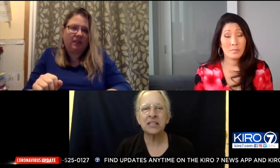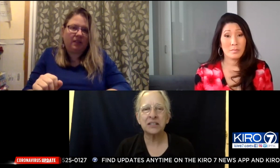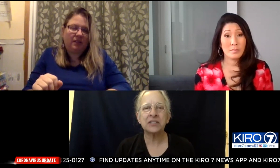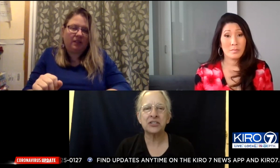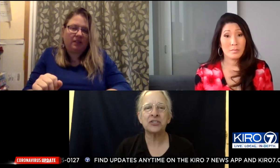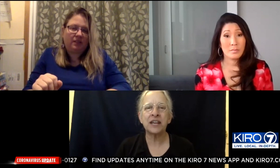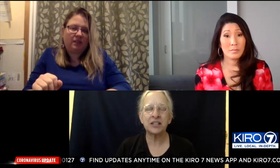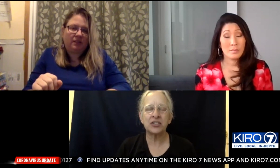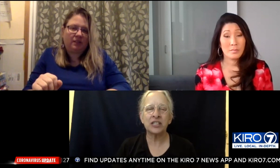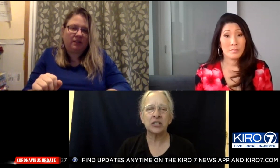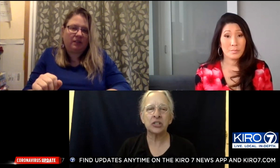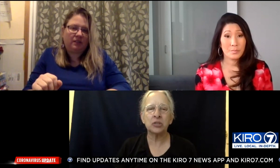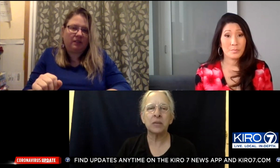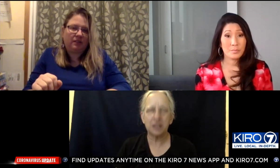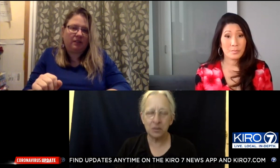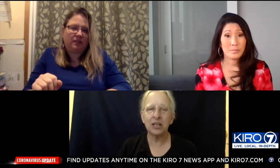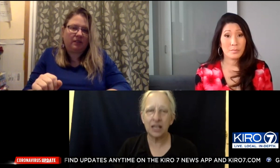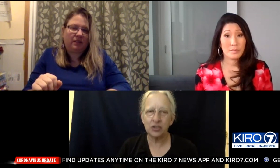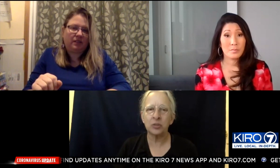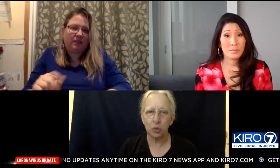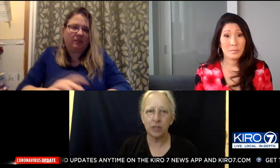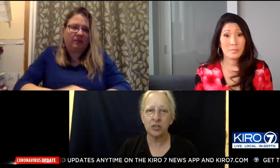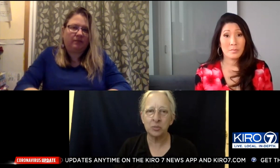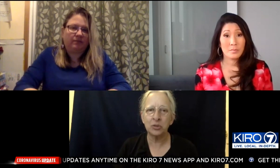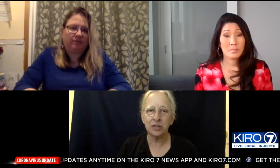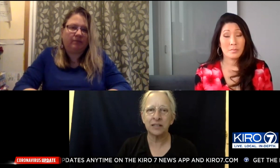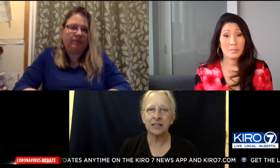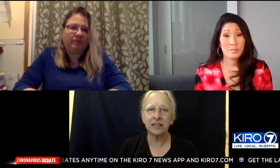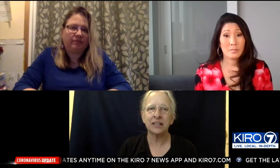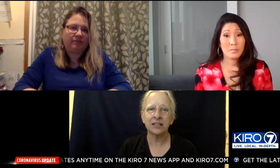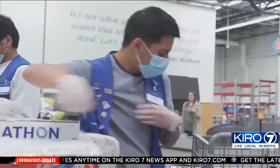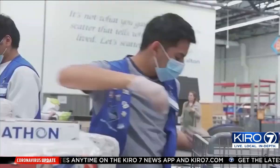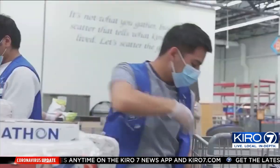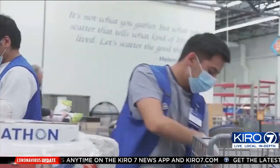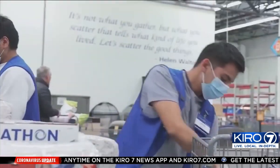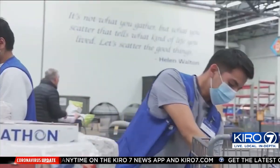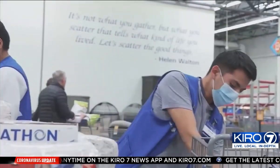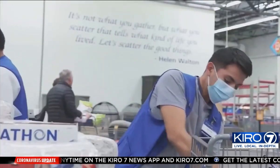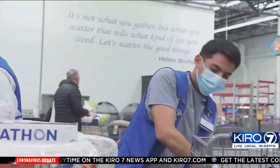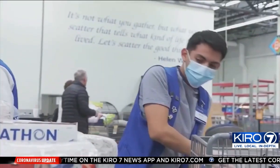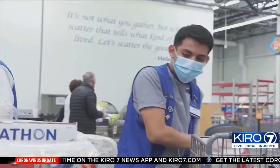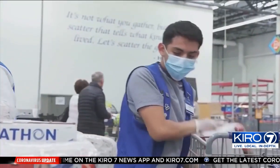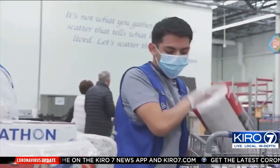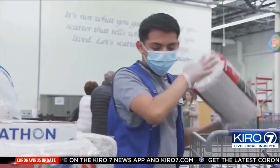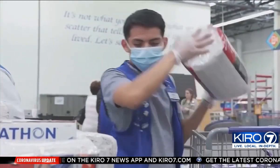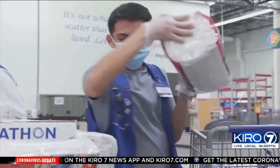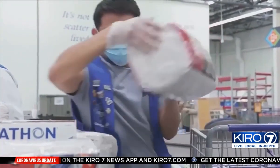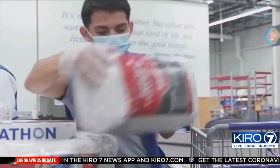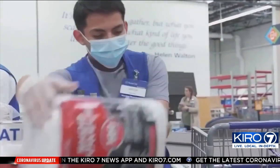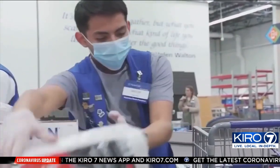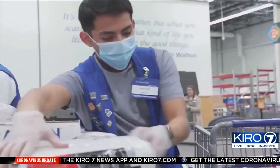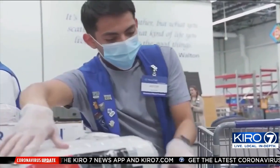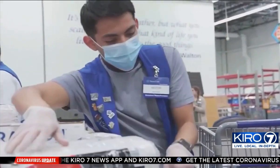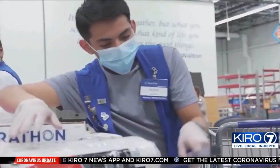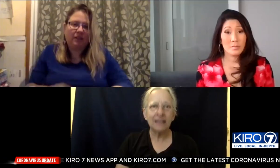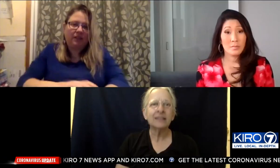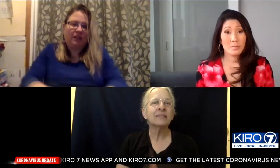DURING AN ALREADY CHALLENGING TIME. WE AS PEOPLE WHO ARE DEAF AND HARD OF HEARING, WE HONE DIFFERENT SKILLS AND STRATEGIES